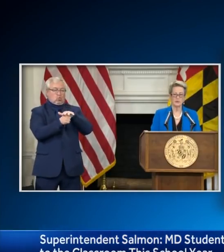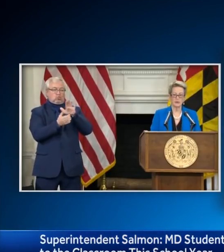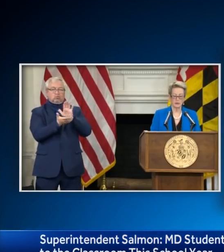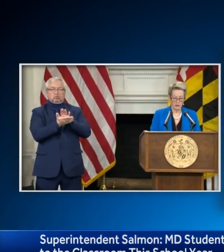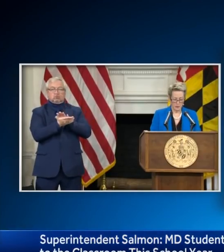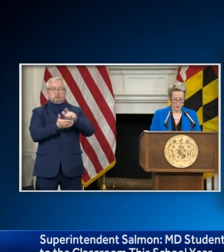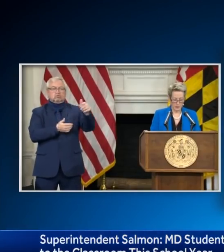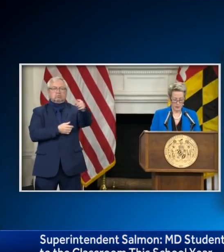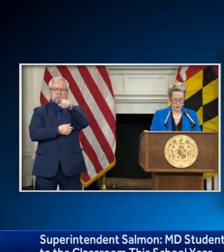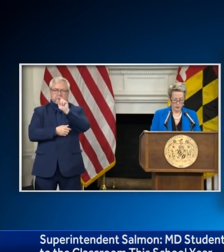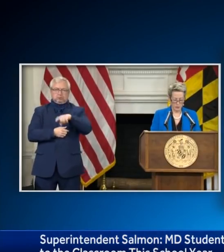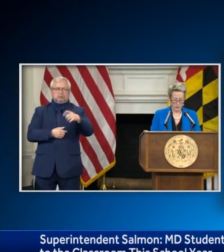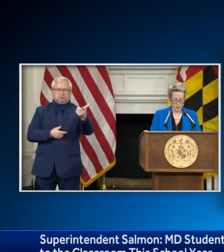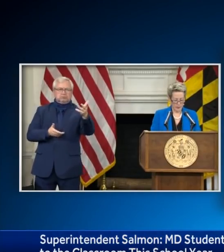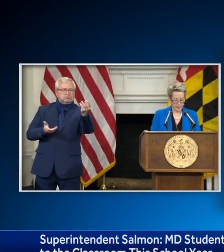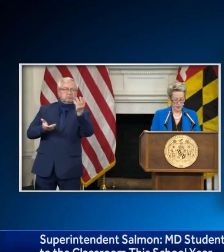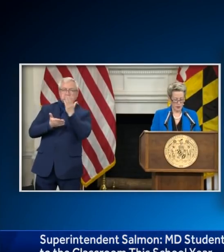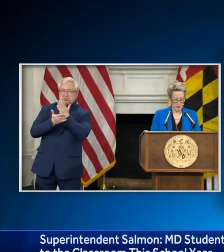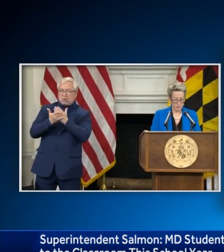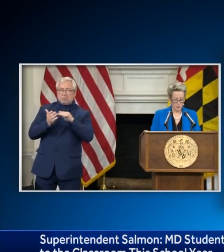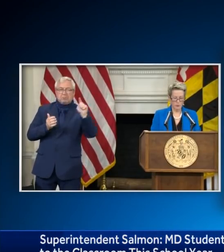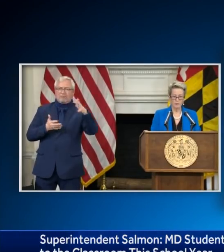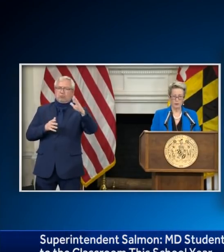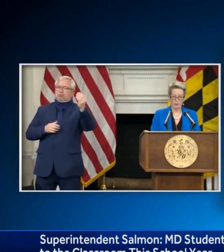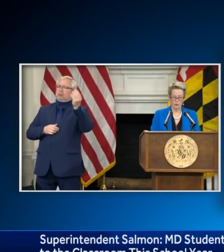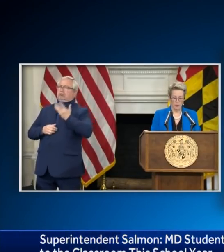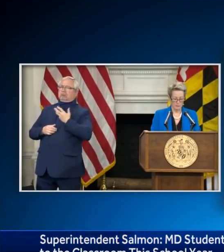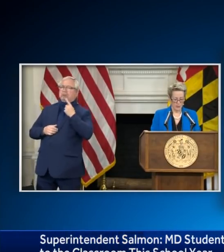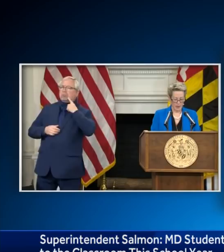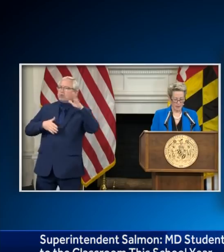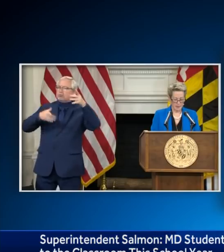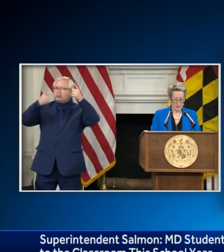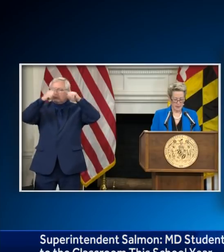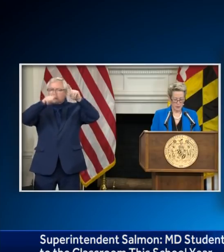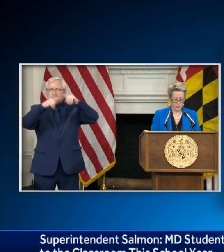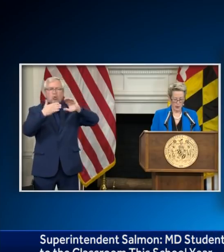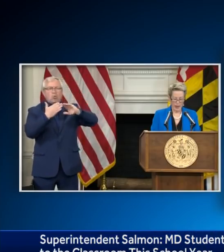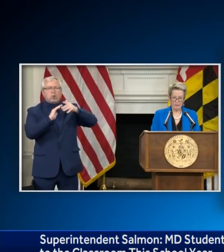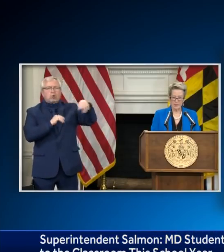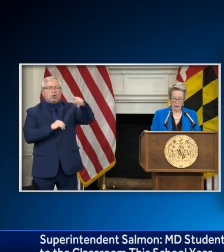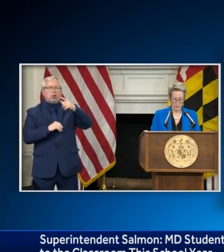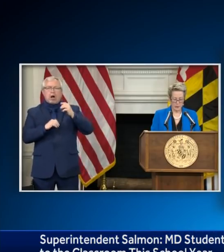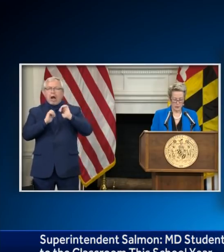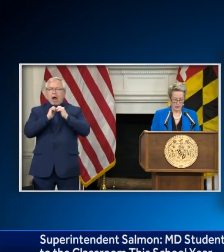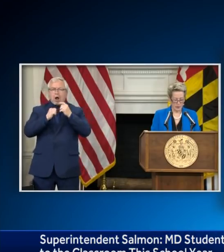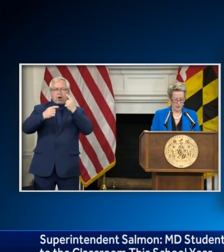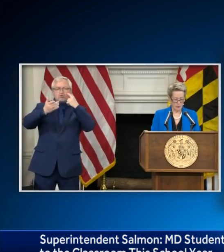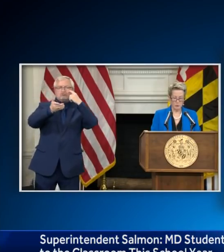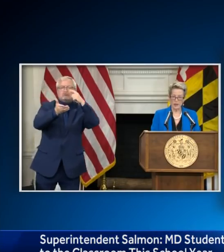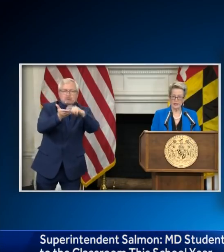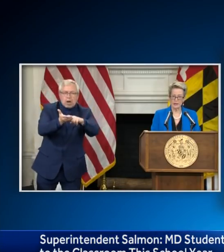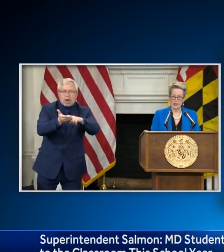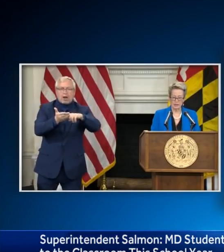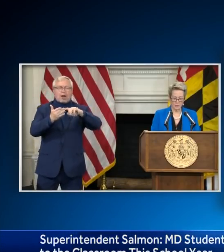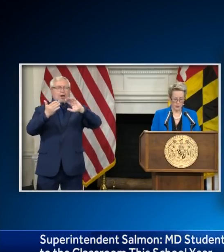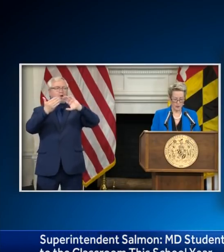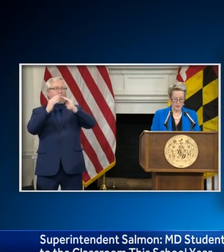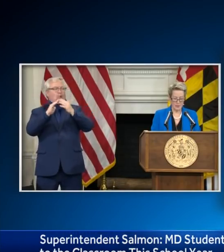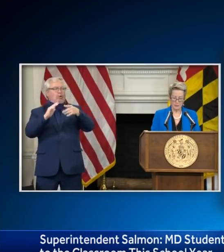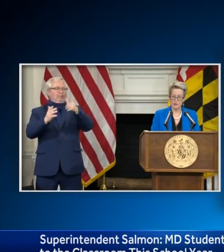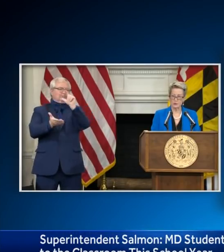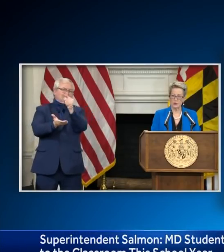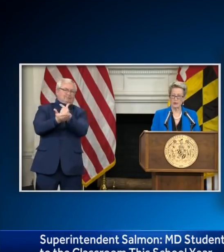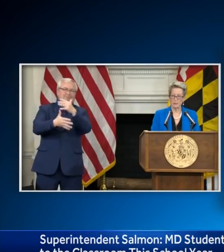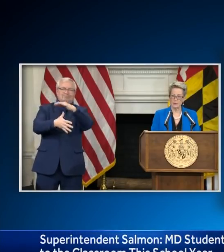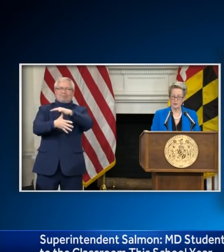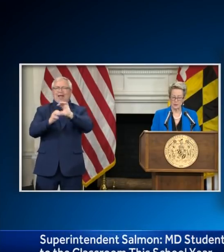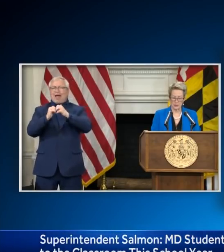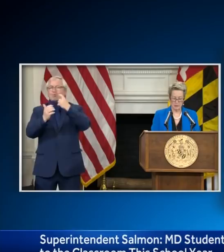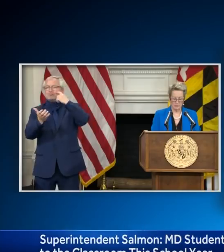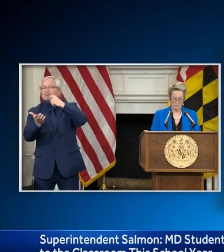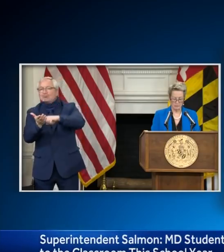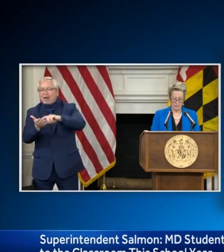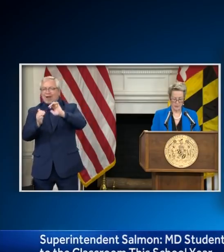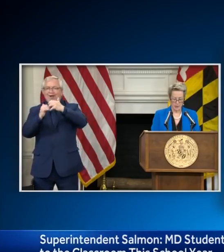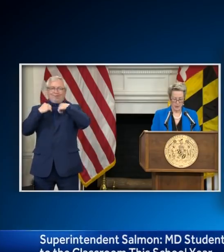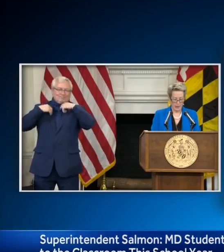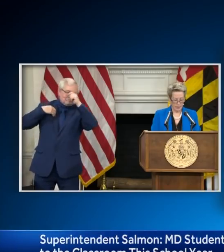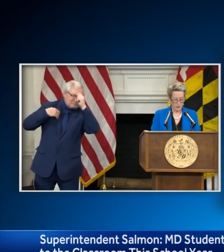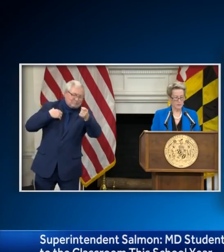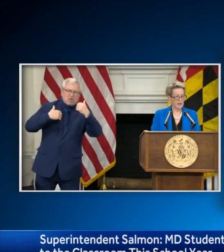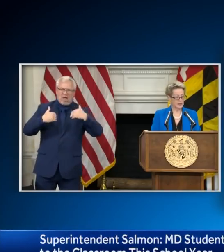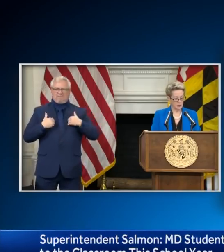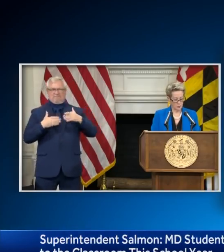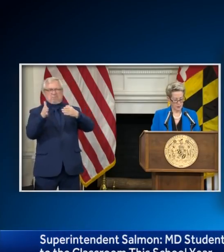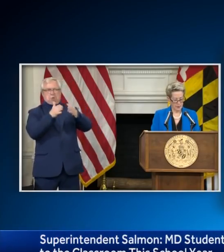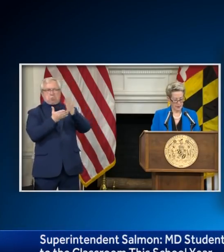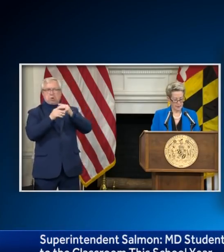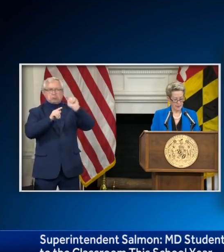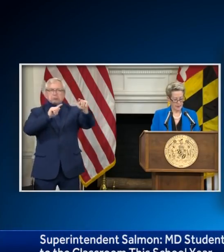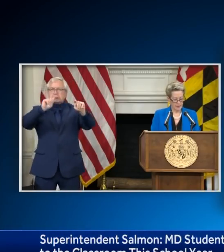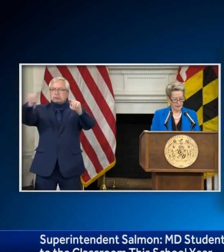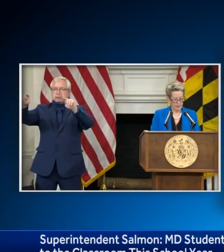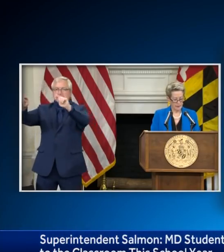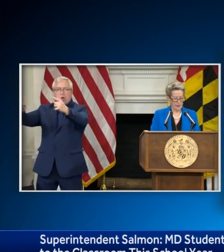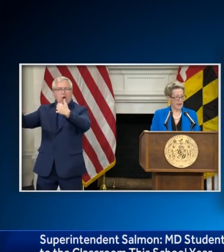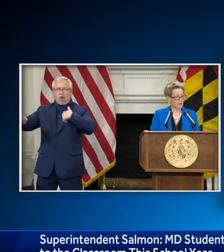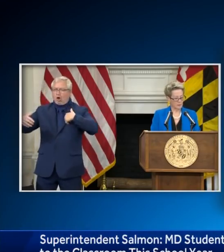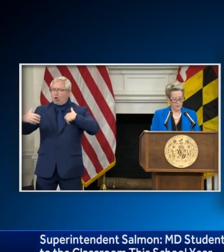I HAVE BEEN IN SHORT -- A SHORT BY EACH SUPERINTENDENT THAT THEY ARE COLLABORATING WITH THEIR LOCAL COMMUNITY TO BE CERTAIN THAT RECOGNITION IS MOVING FORWARD AND THAT SENIORS WILL